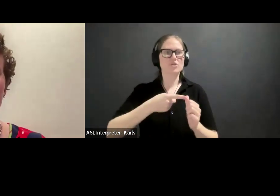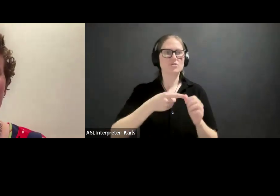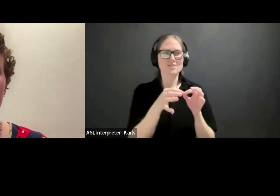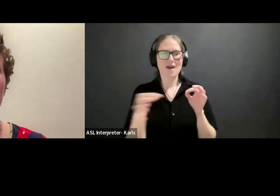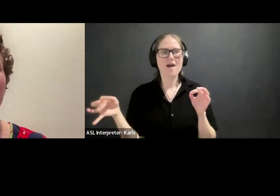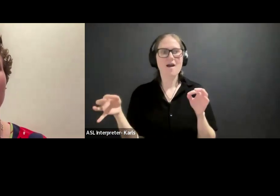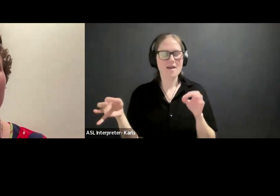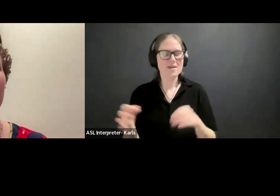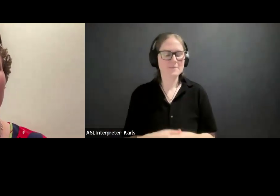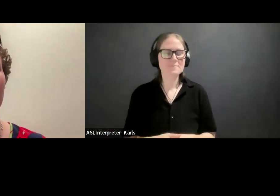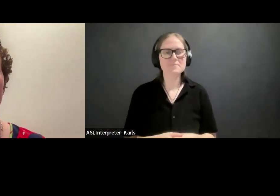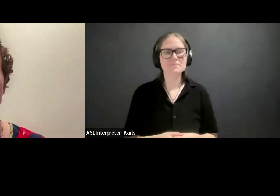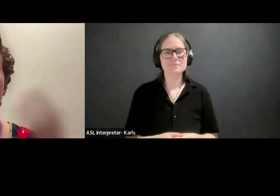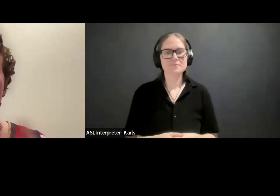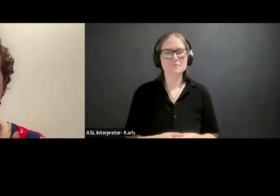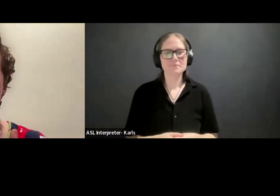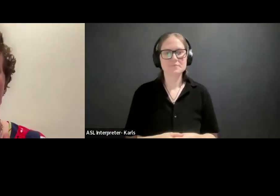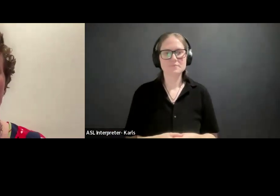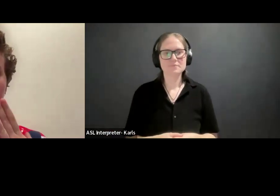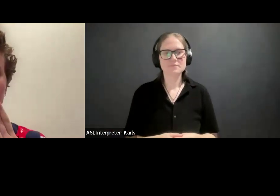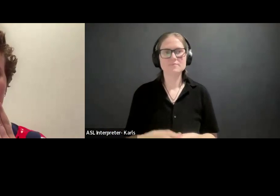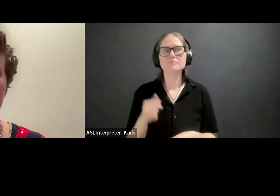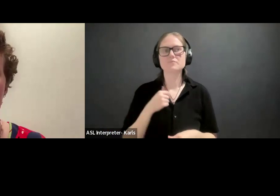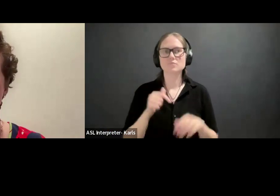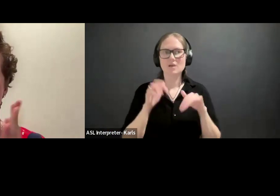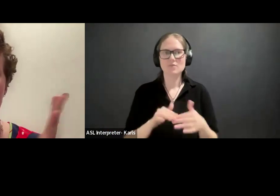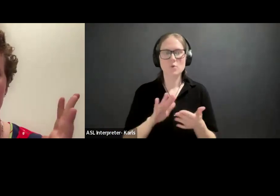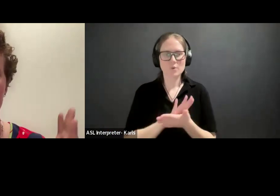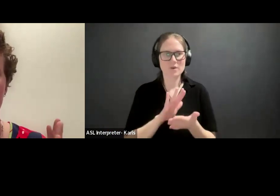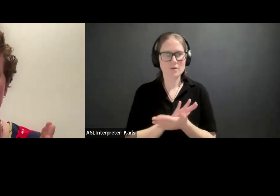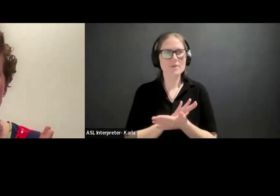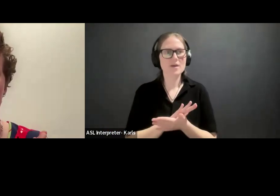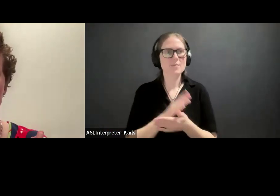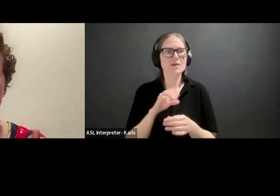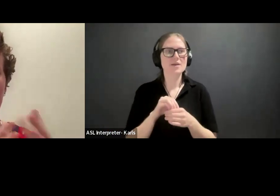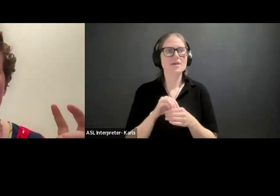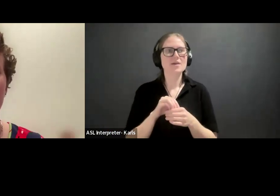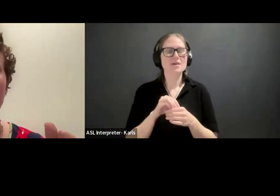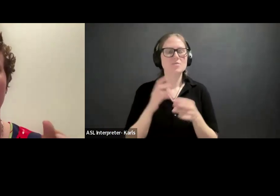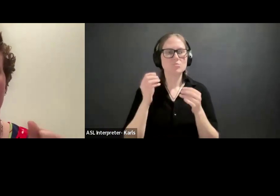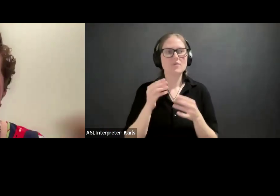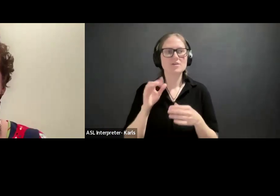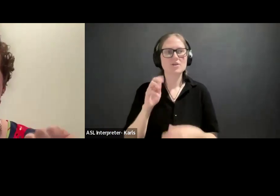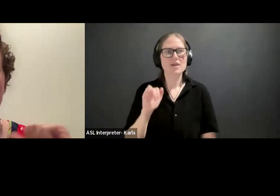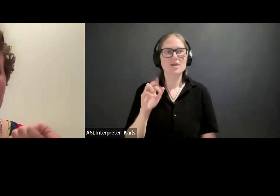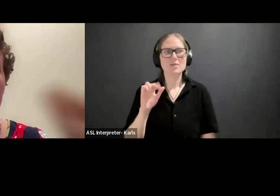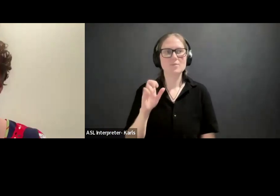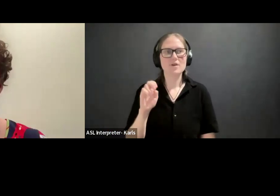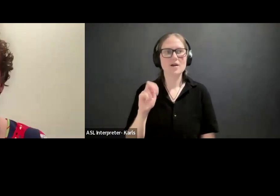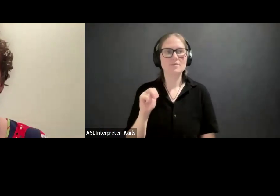I was, um… I wrote this paper, and President Amy Robins's, um, honors… English Honors Seminar at Hunter.